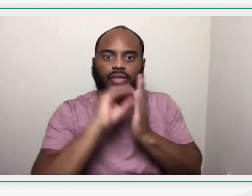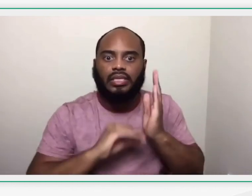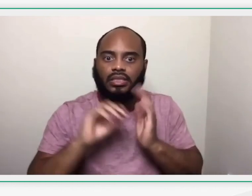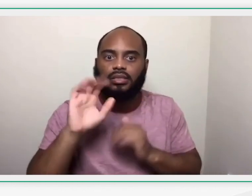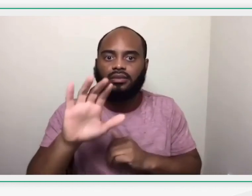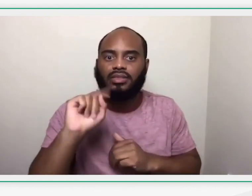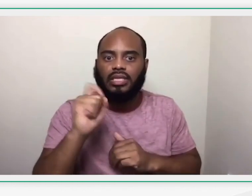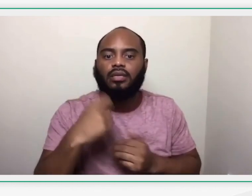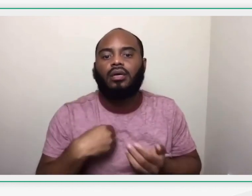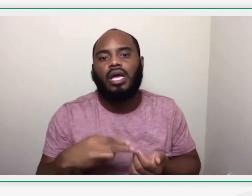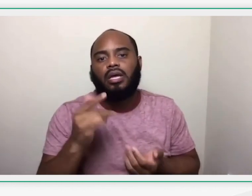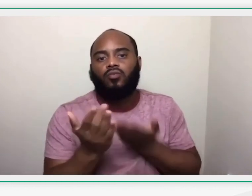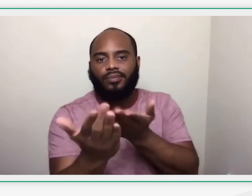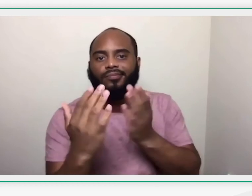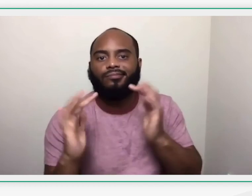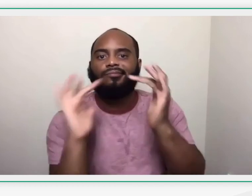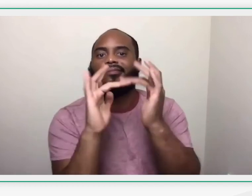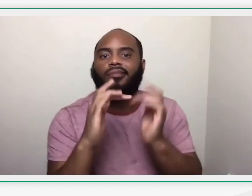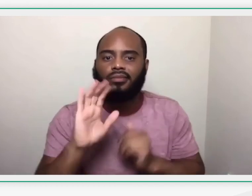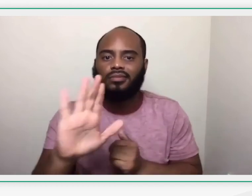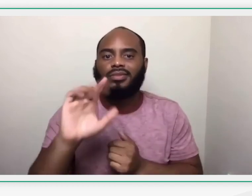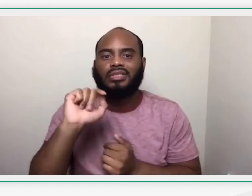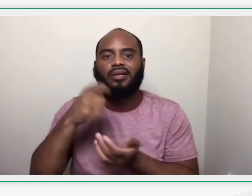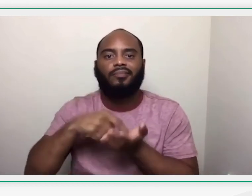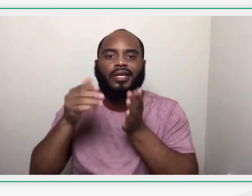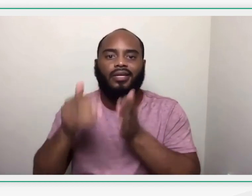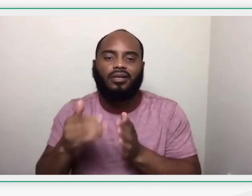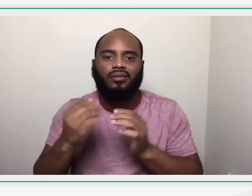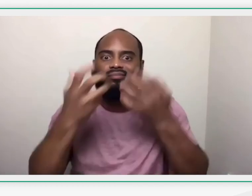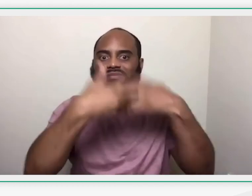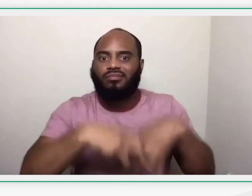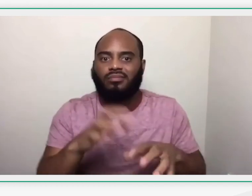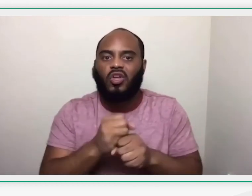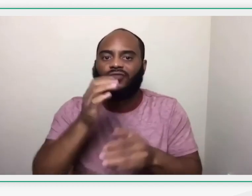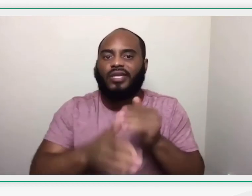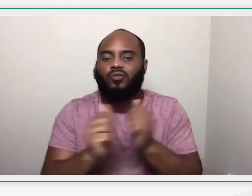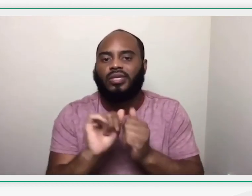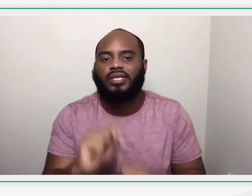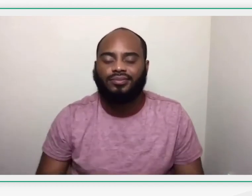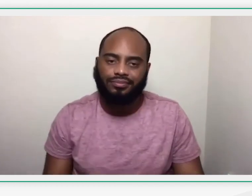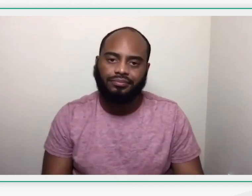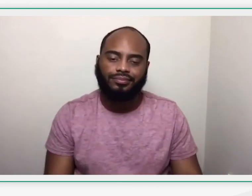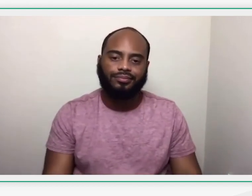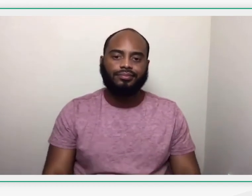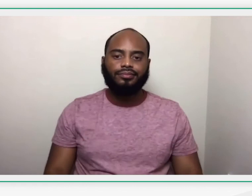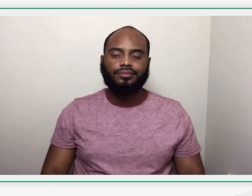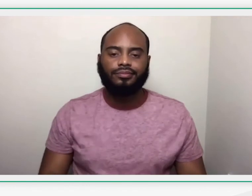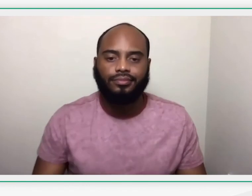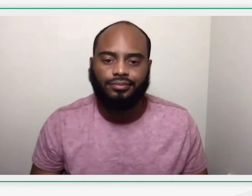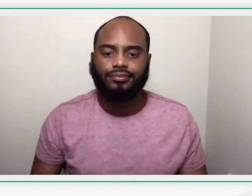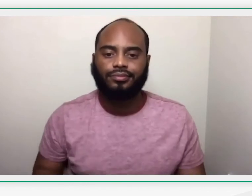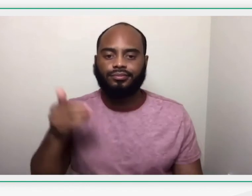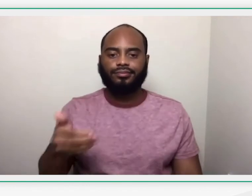Now, if you're someone that does not file taxes, I highly recommend that you reach out to your tax preparer and go ahead and file this year, for that reason.